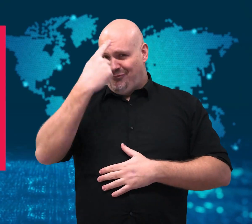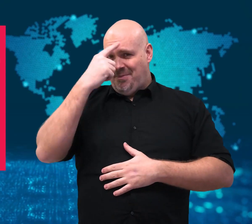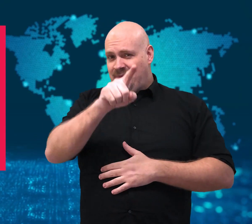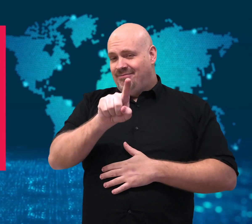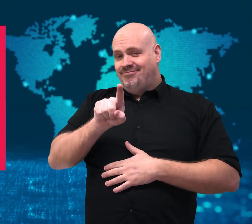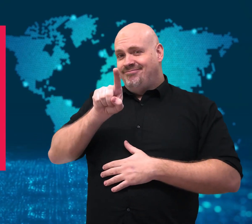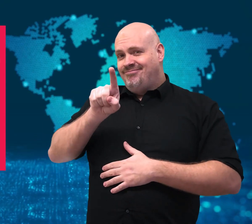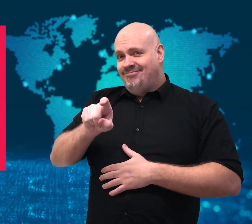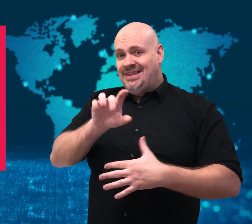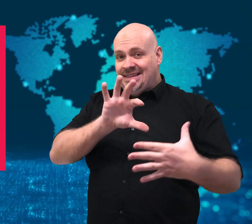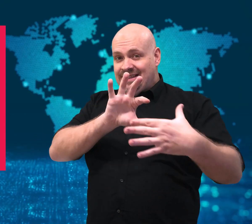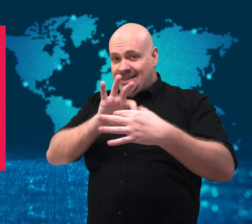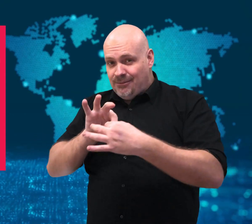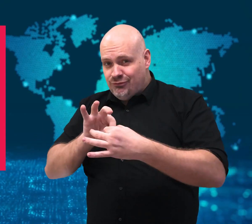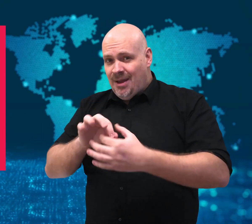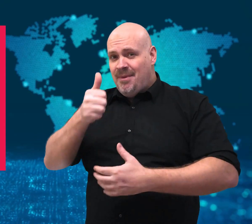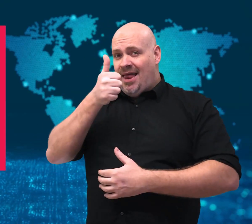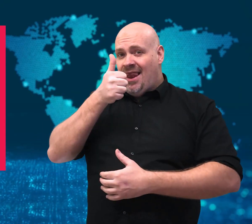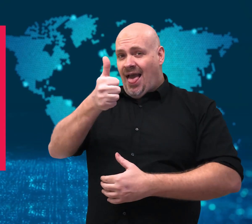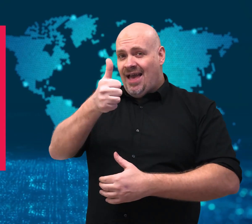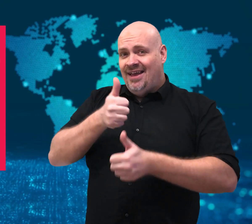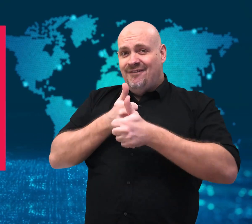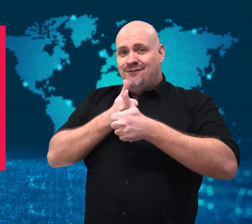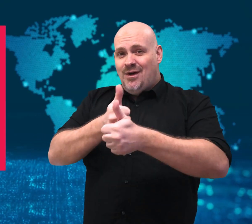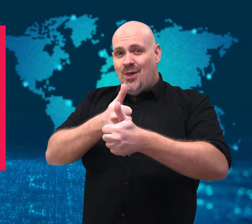Don’t forget to subscribe, like,